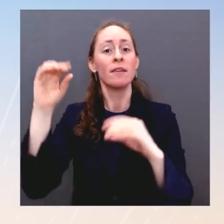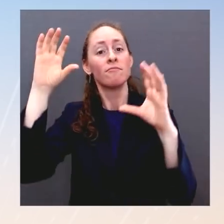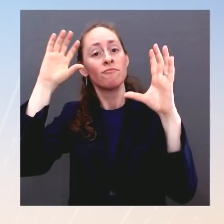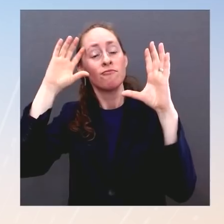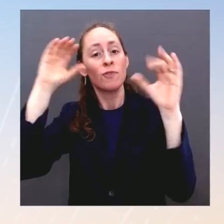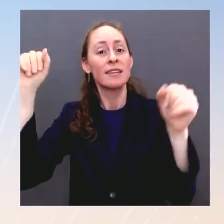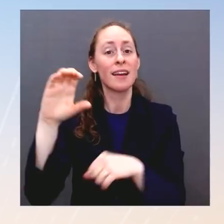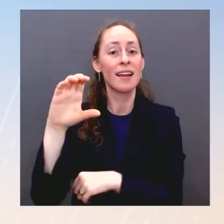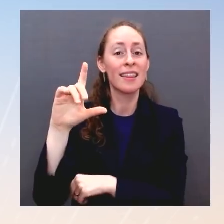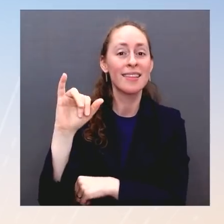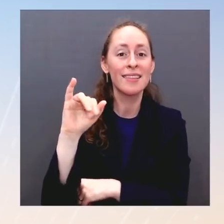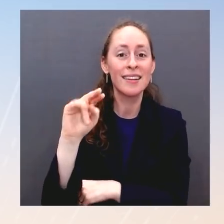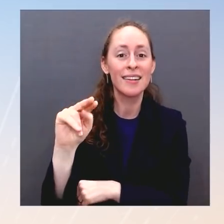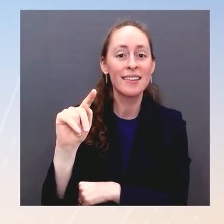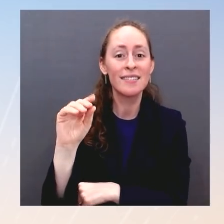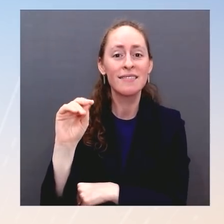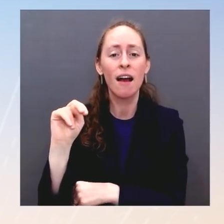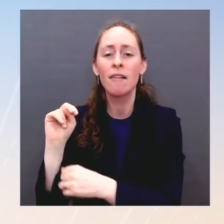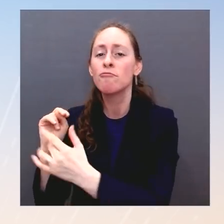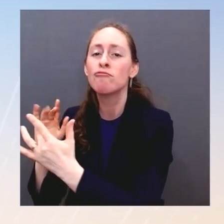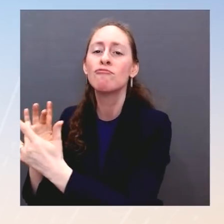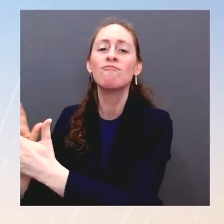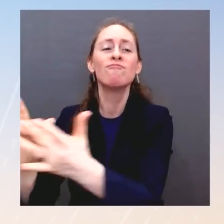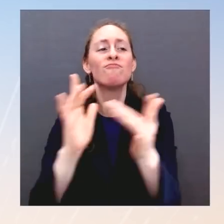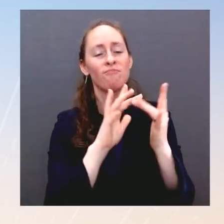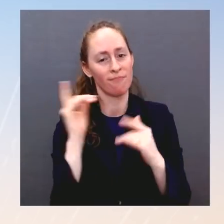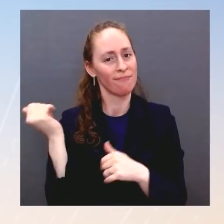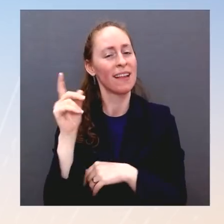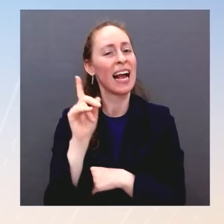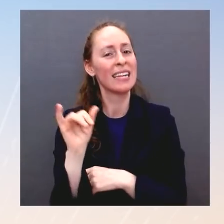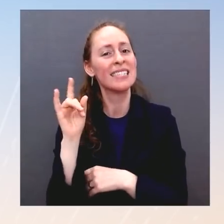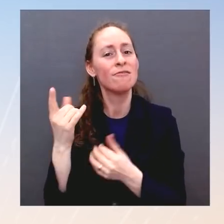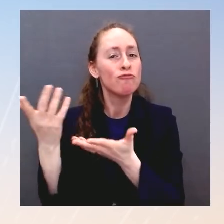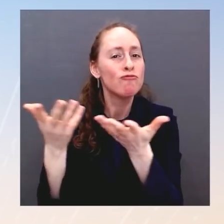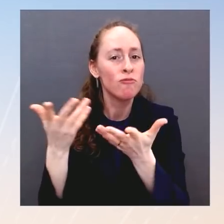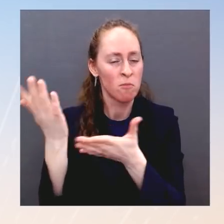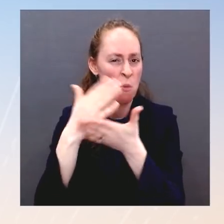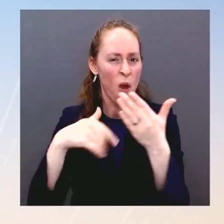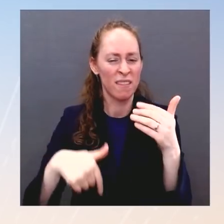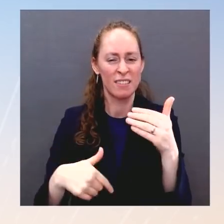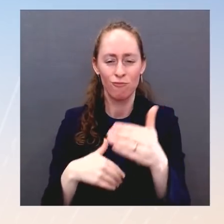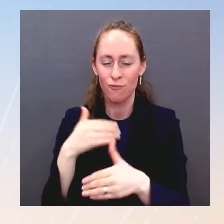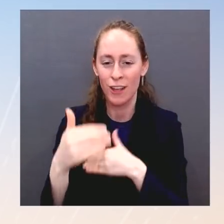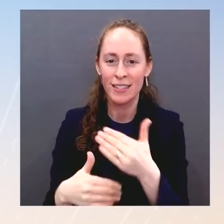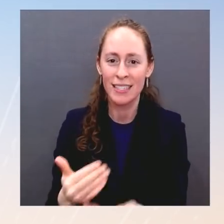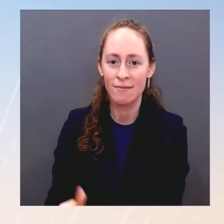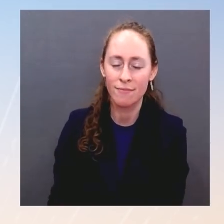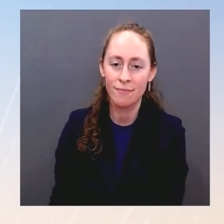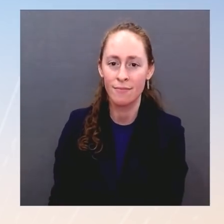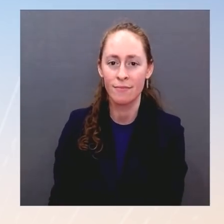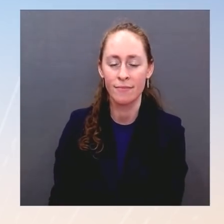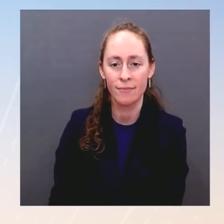Did he personally call Kruger and Childs to let them know that he had chosen Judge Jackson?